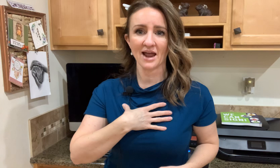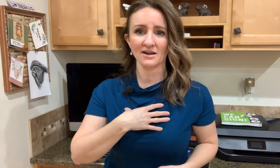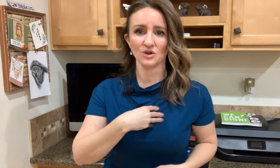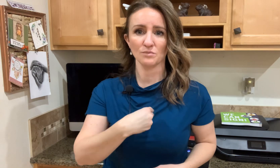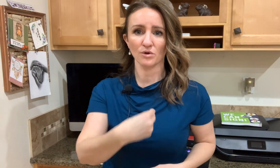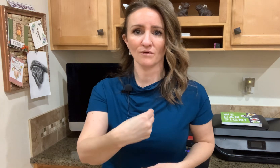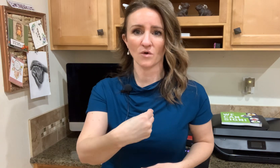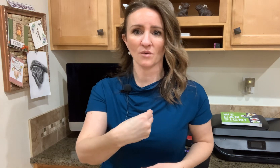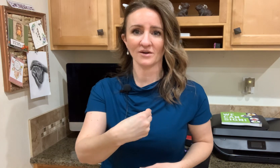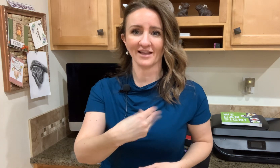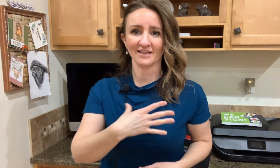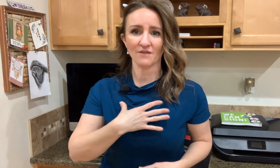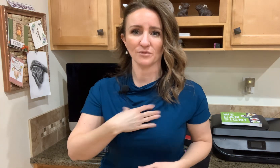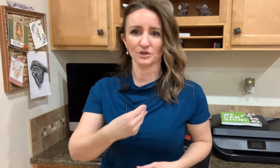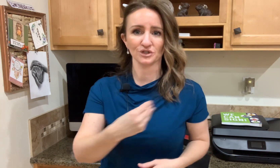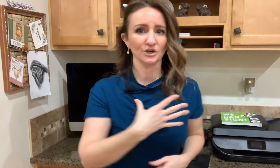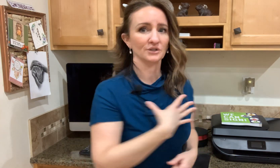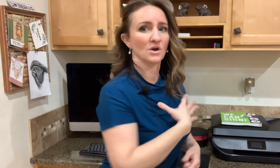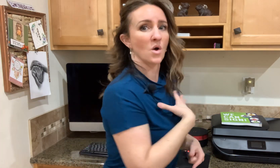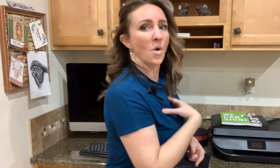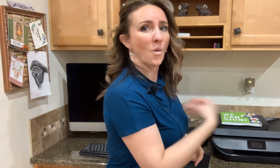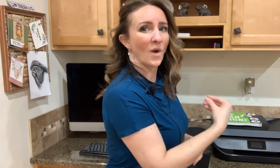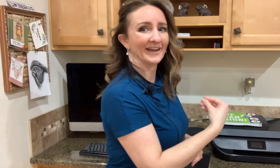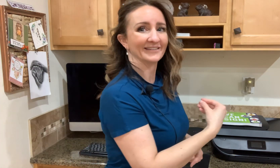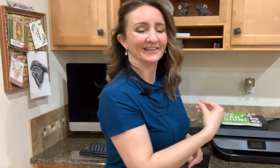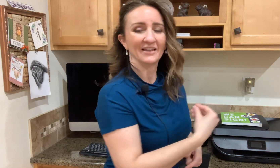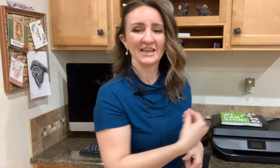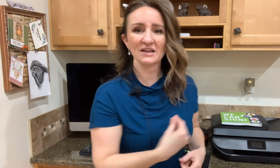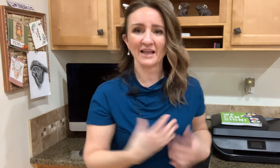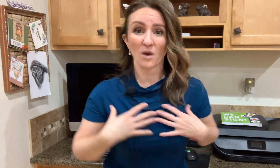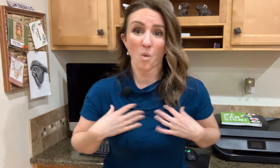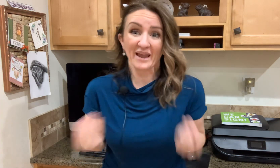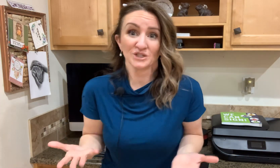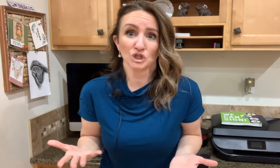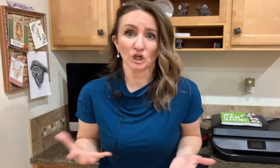and you pull forward, like that, from your shirt. Think of like a white shirt.